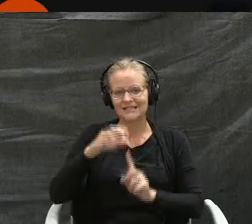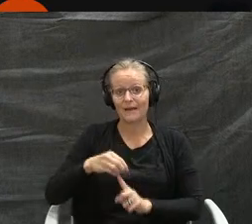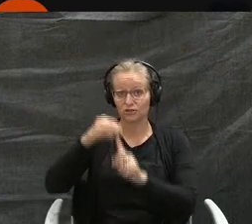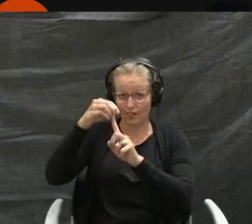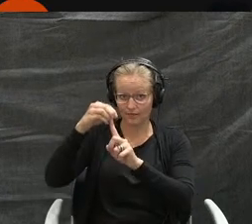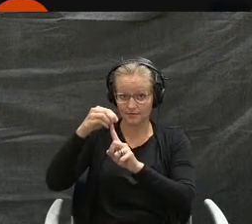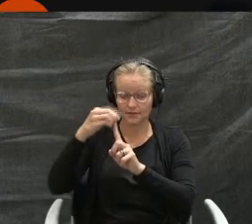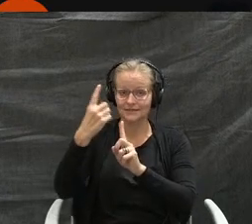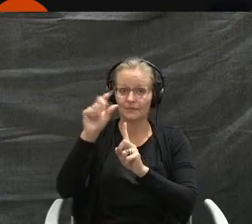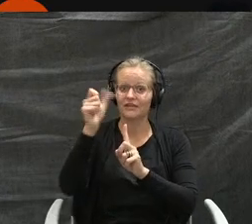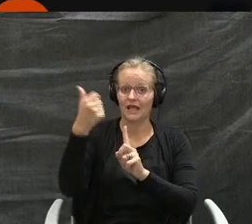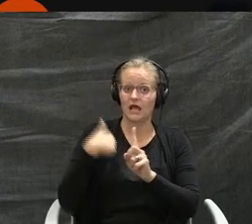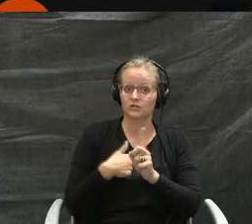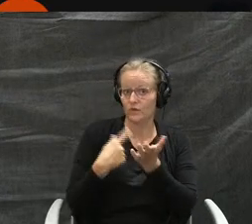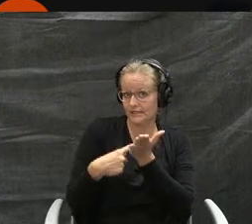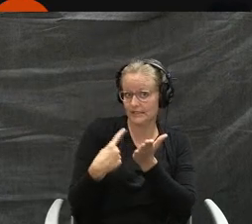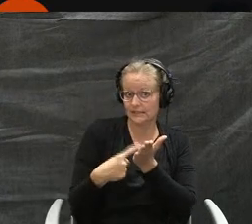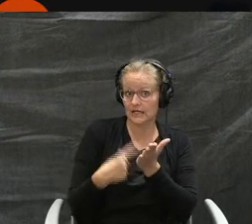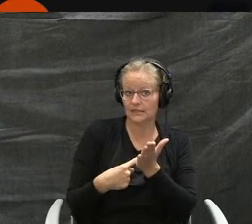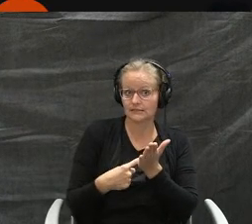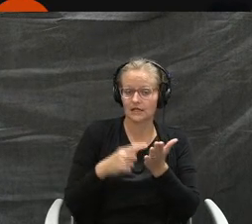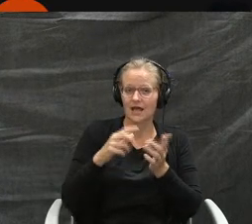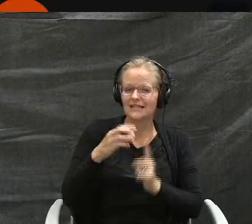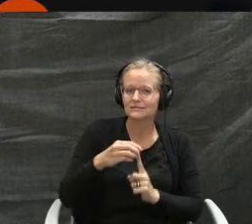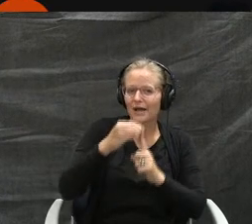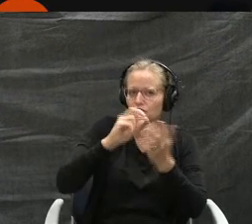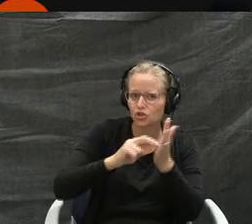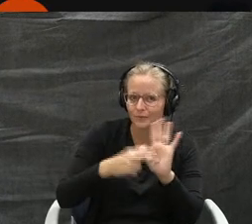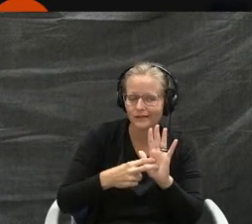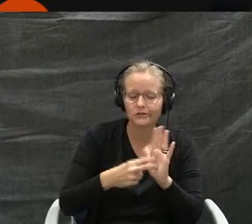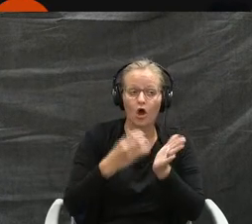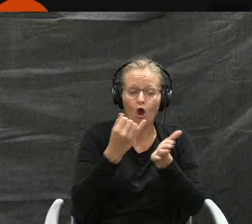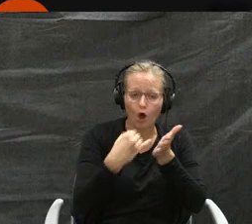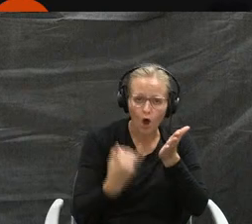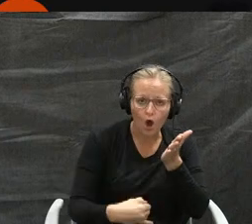and with this I'm referring to art physical education music.